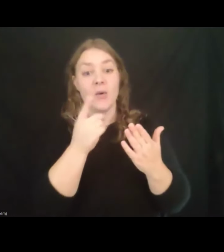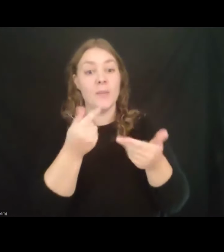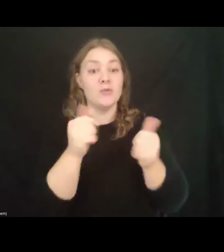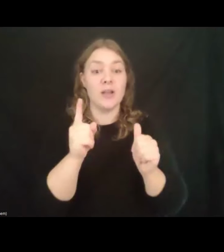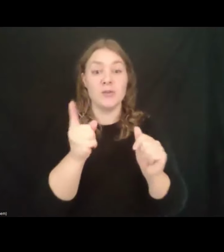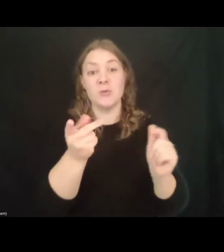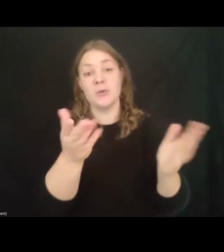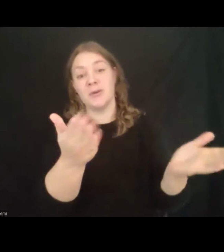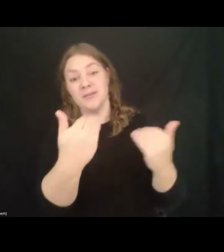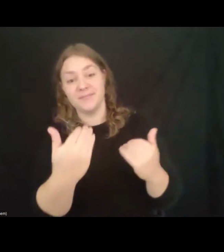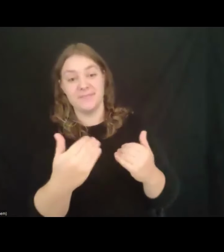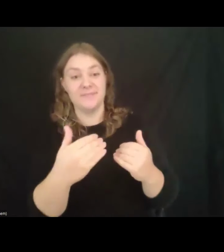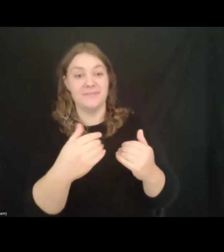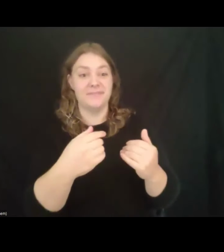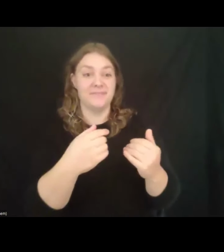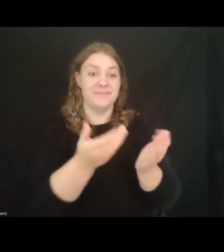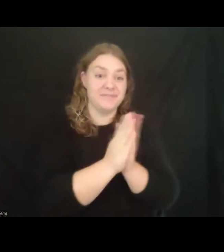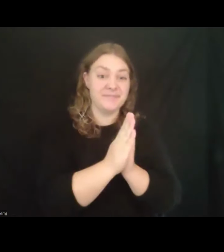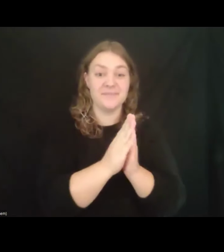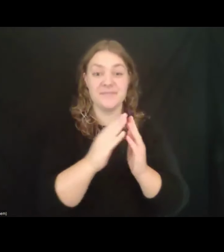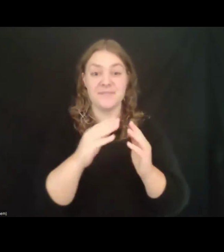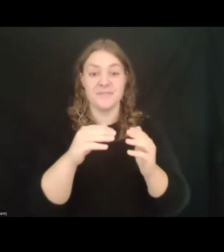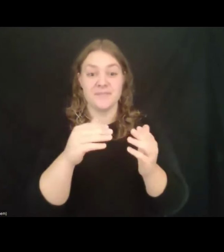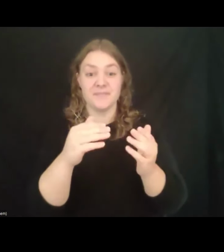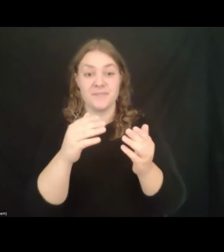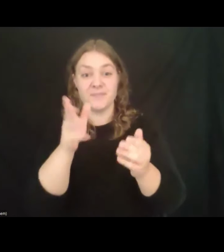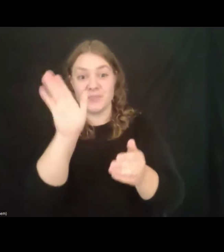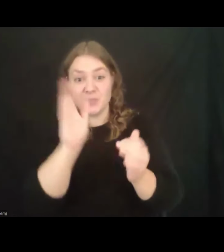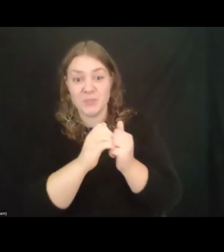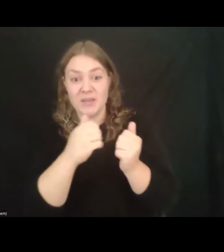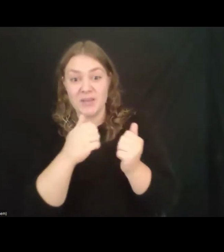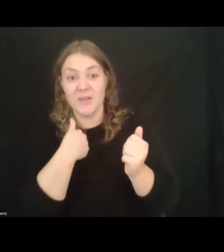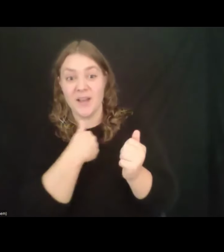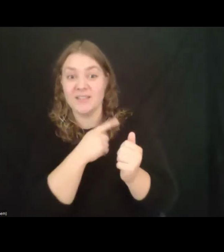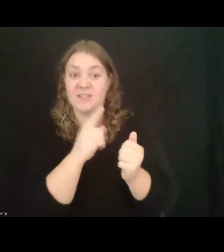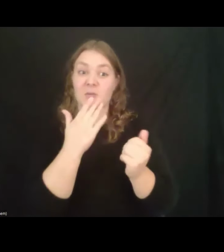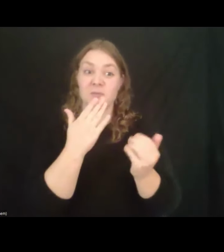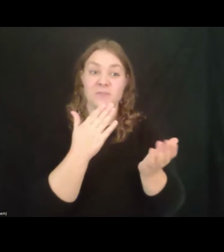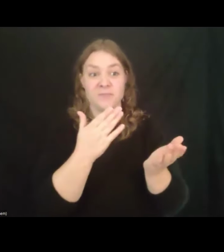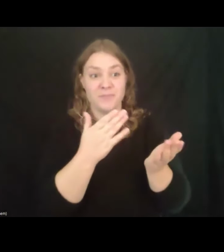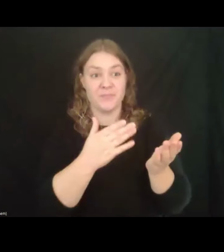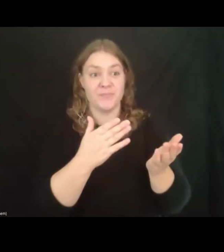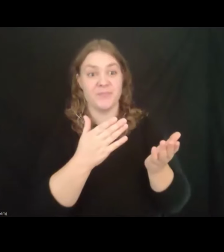coming here and speaking and I'm glad that you all here and online were able to hear who they